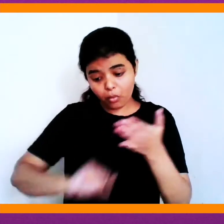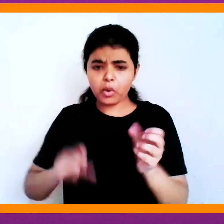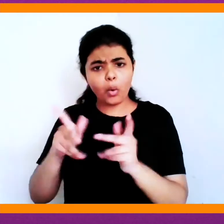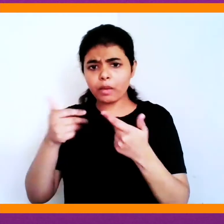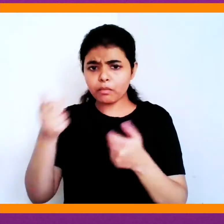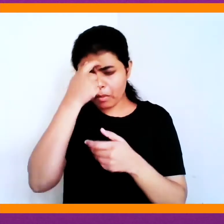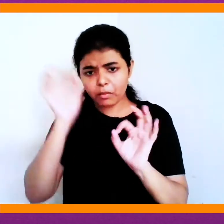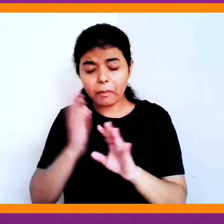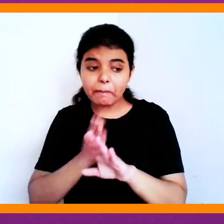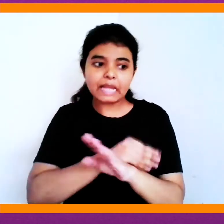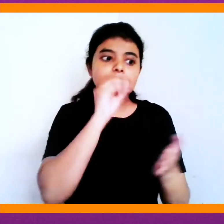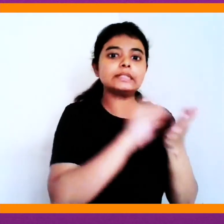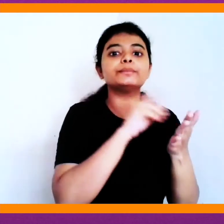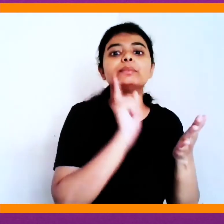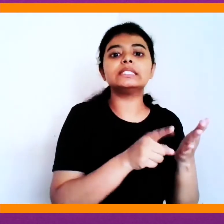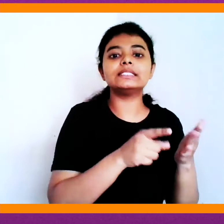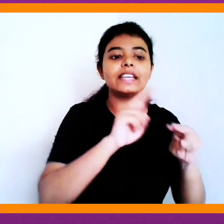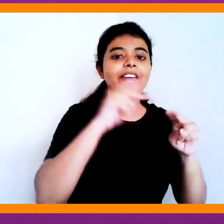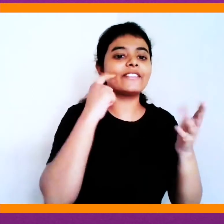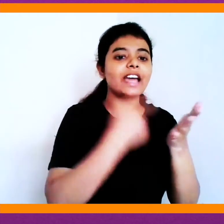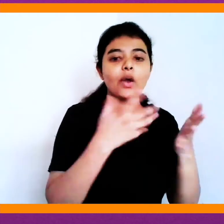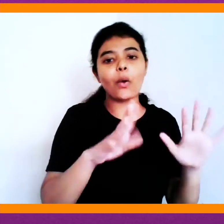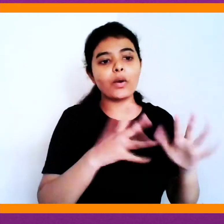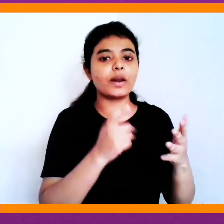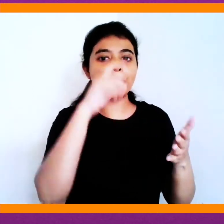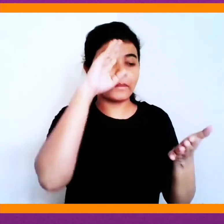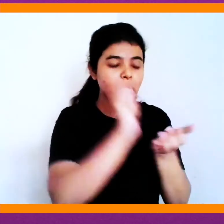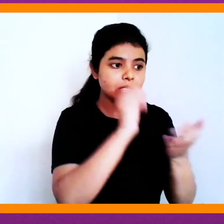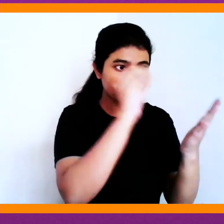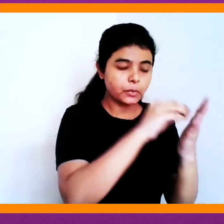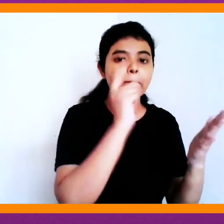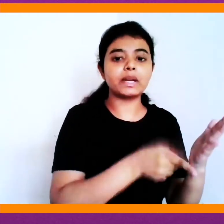can still continue with the medical termination of pregnancy and that cannot be refused by any doctor